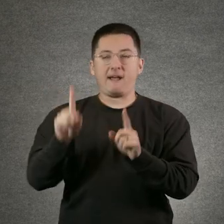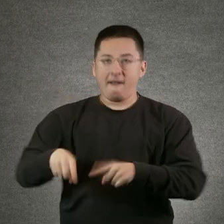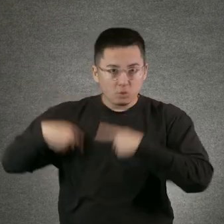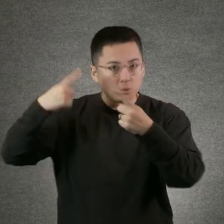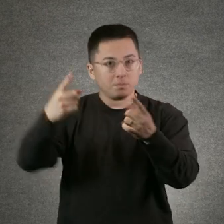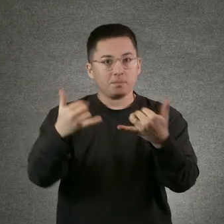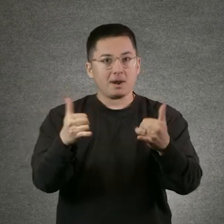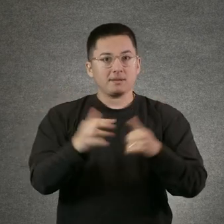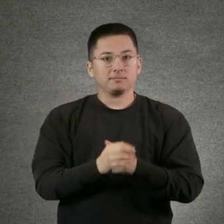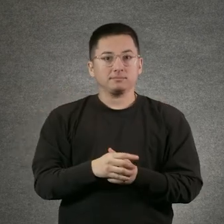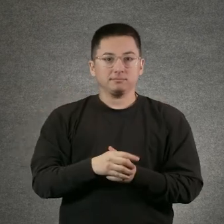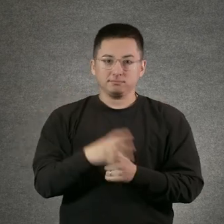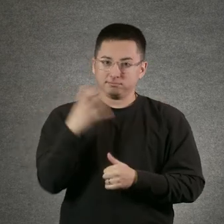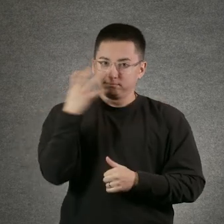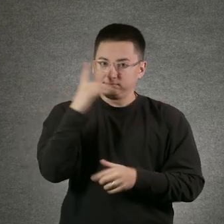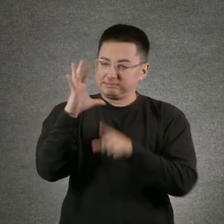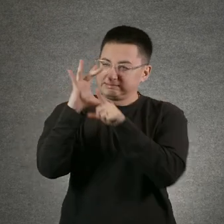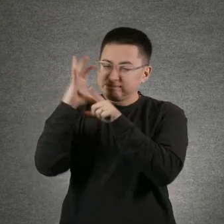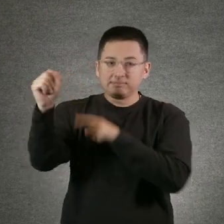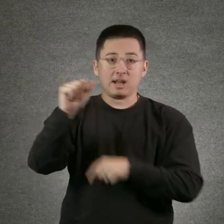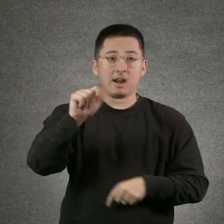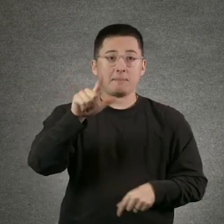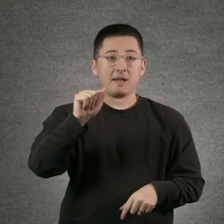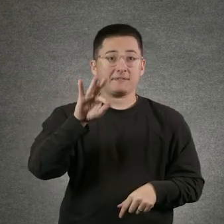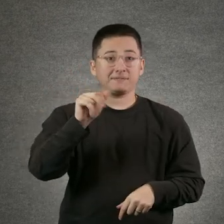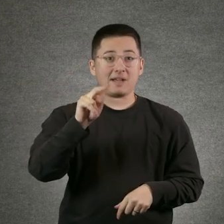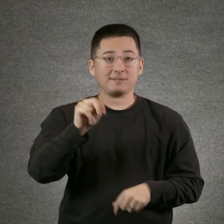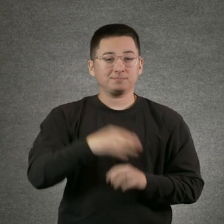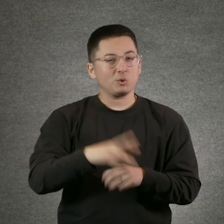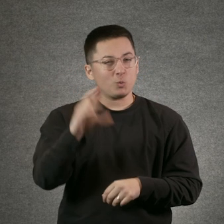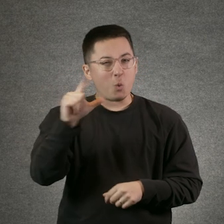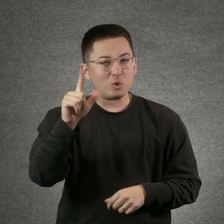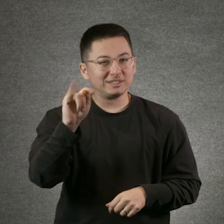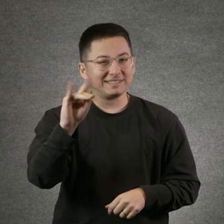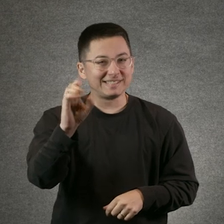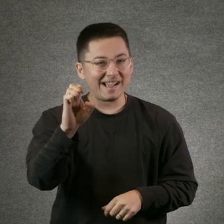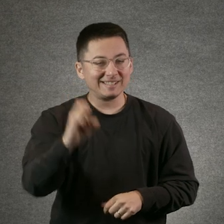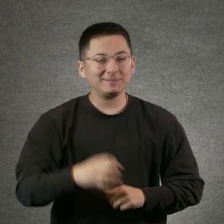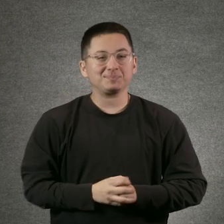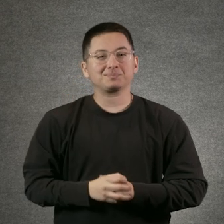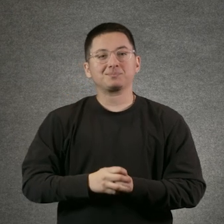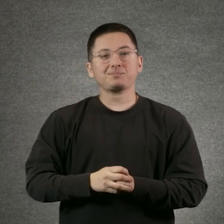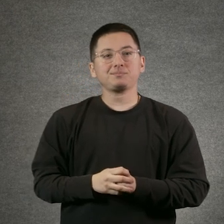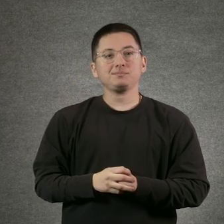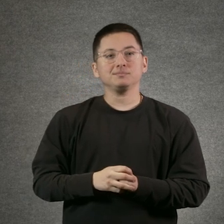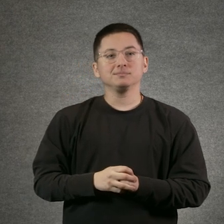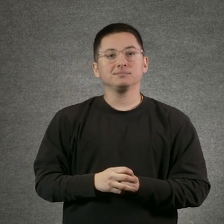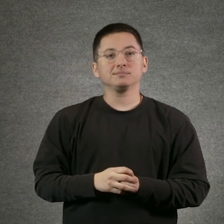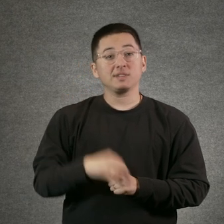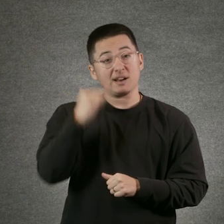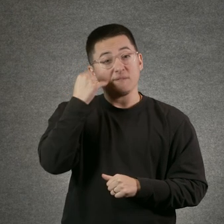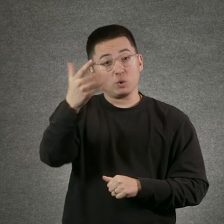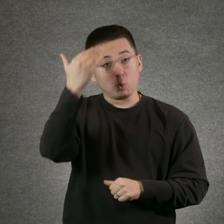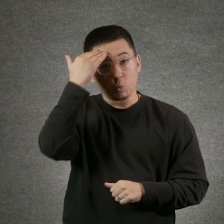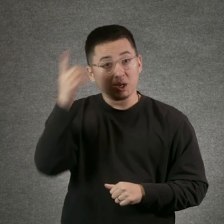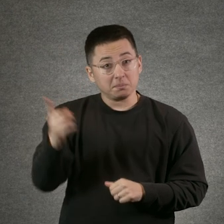He was also a die hard Alabama fan. Roll Tide. If you knew him, you knew he always wore something